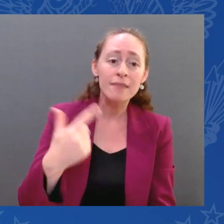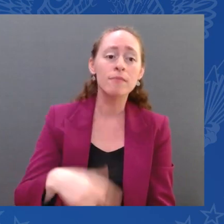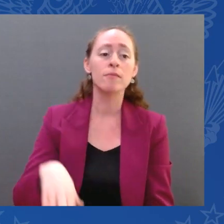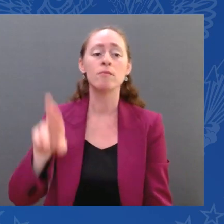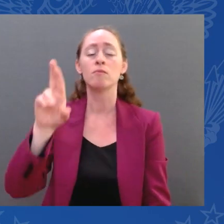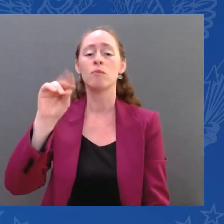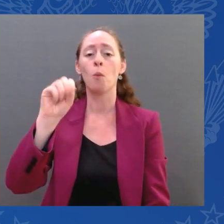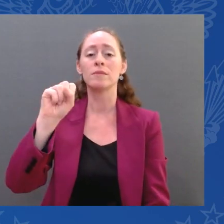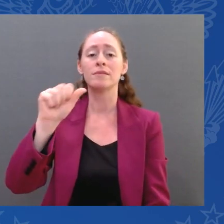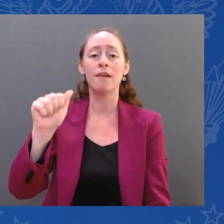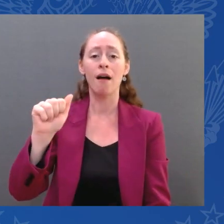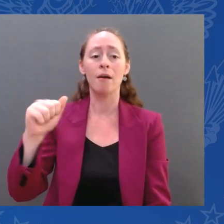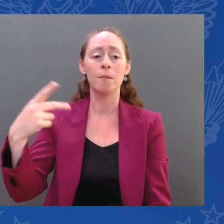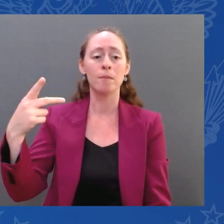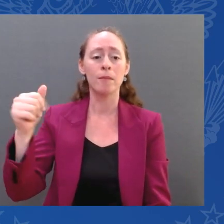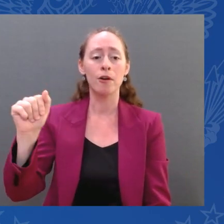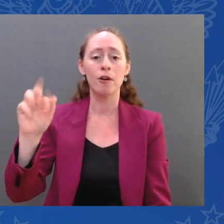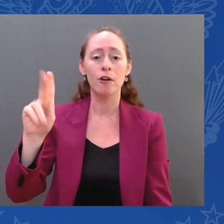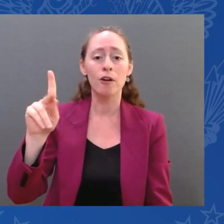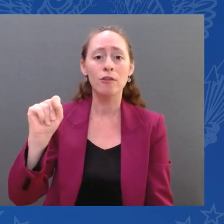You know who they called? They call a guy named Fred Gray.